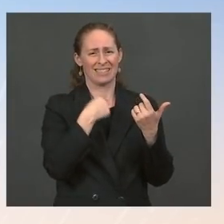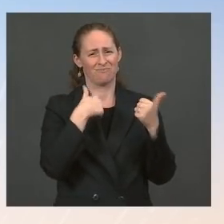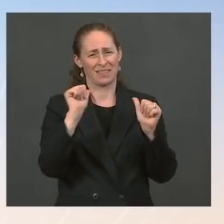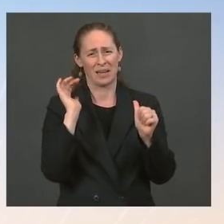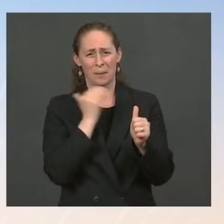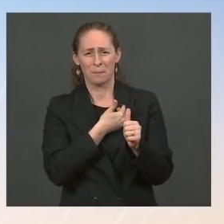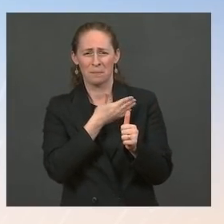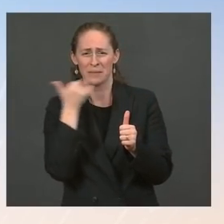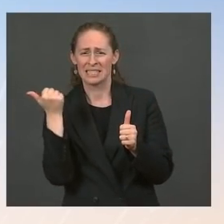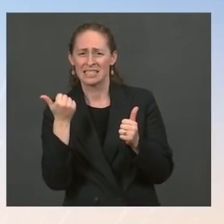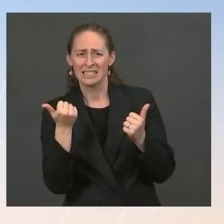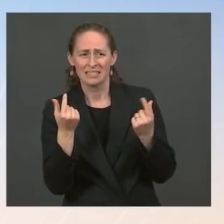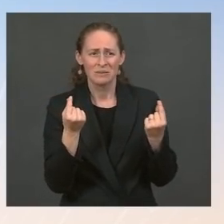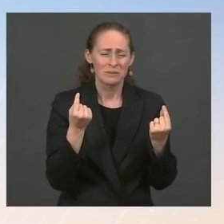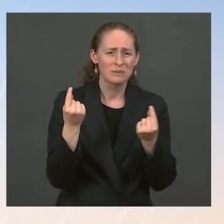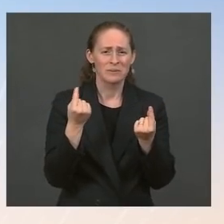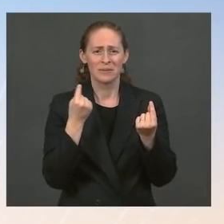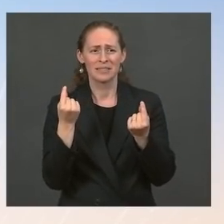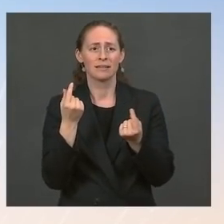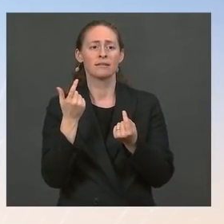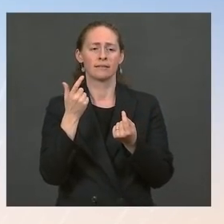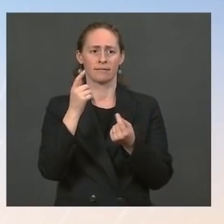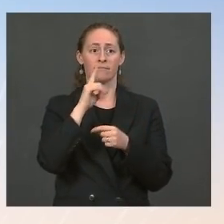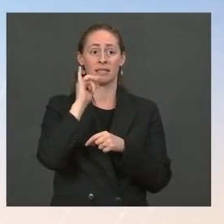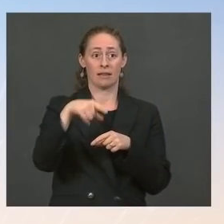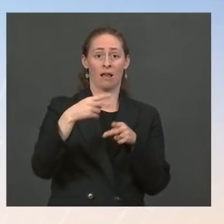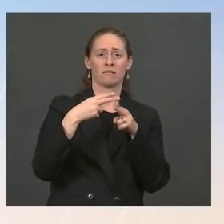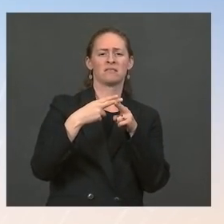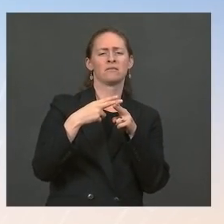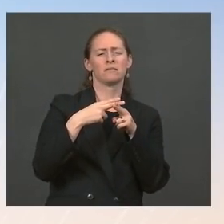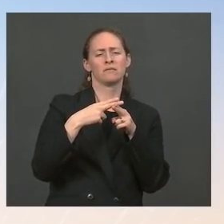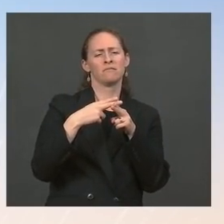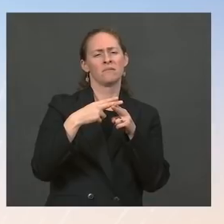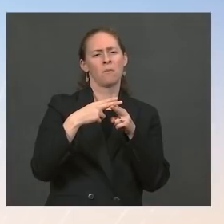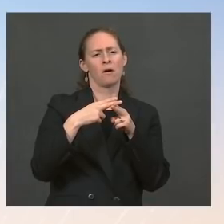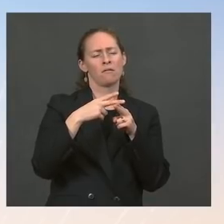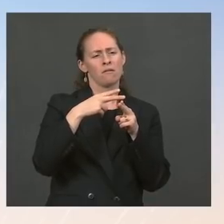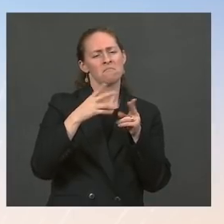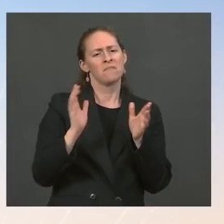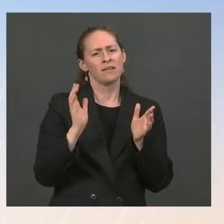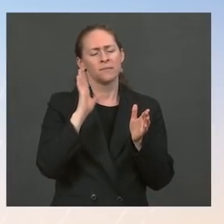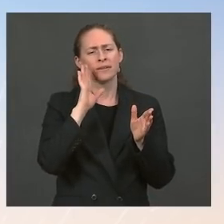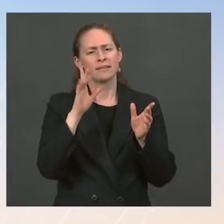It is not a short-term option, of course, but I'd also remind everyone that we --